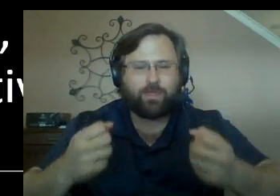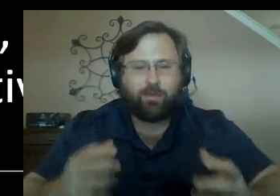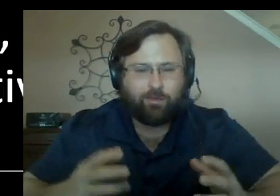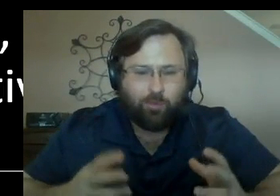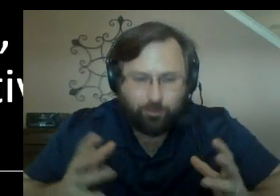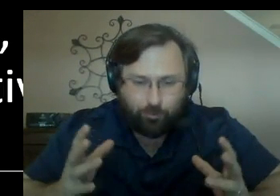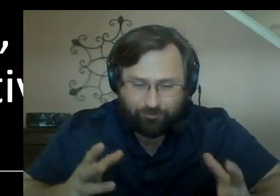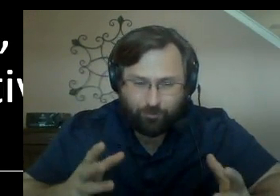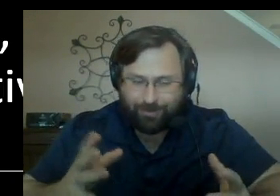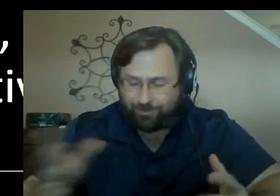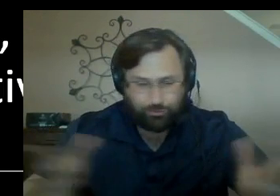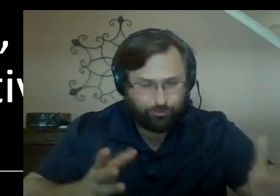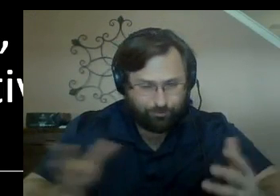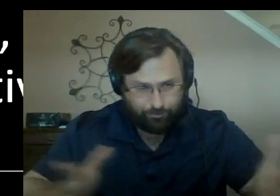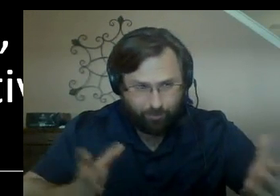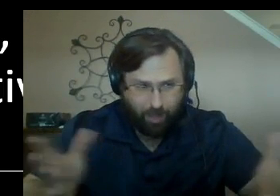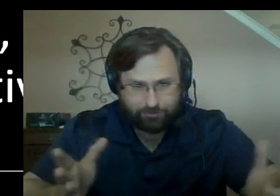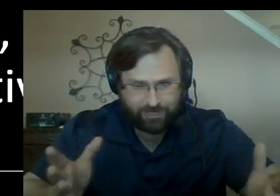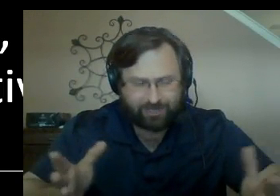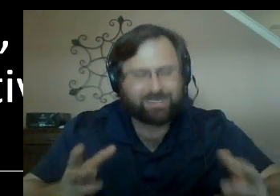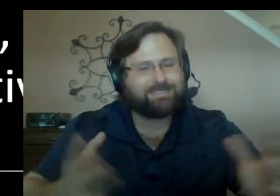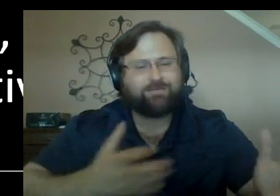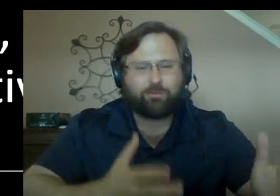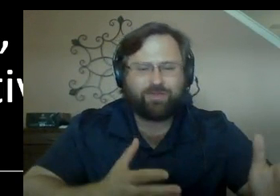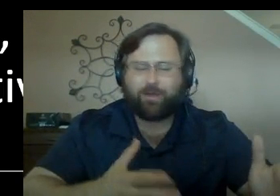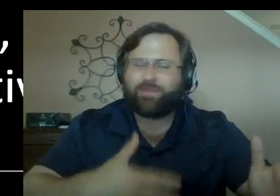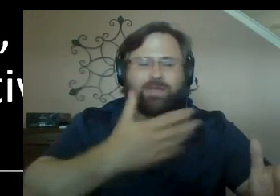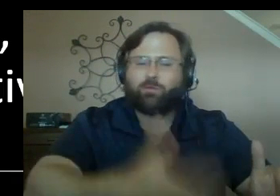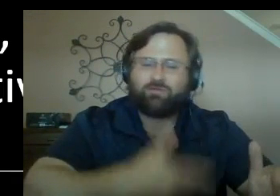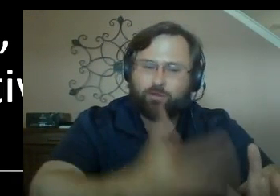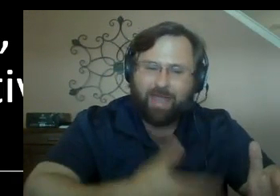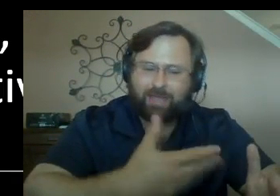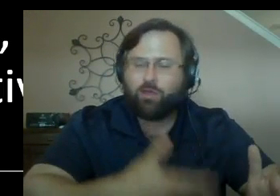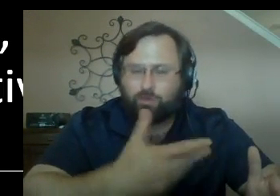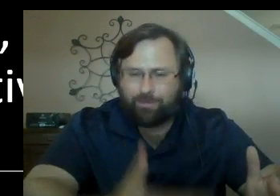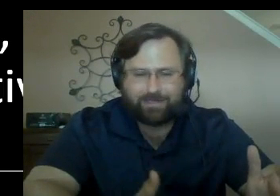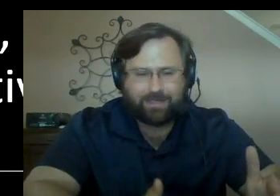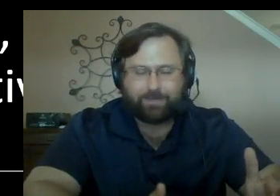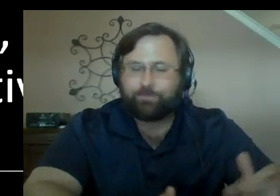we're referring to objects as if they were there and then we can refer back repeatedly